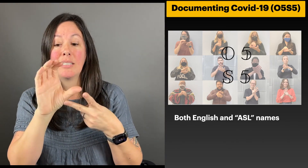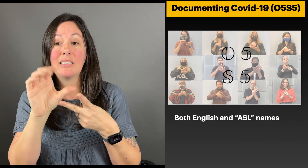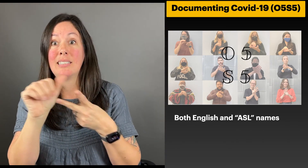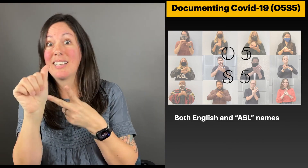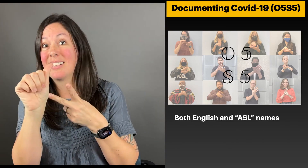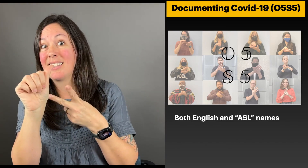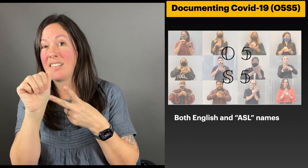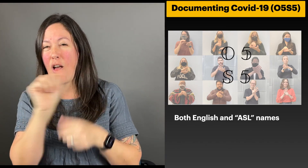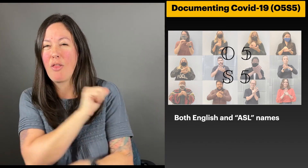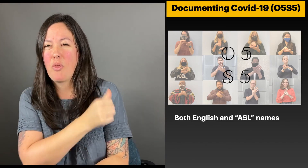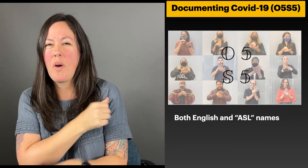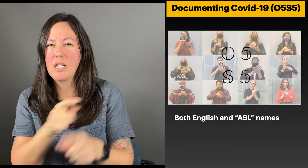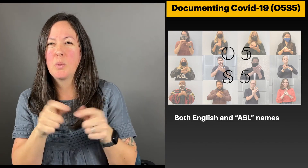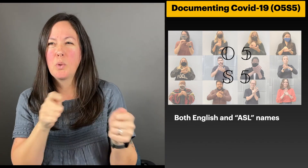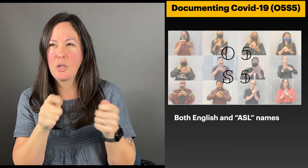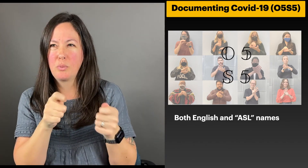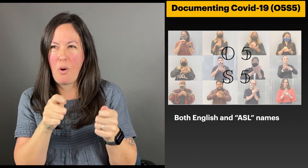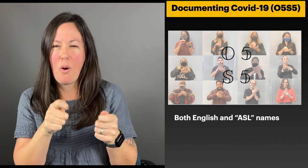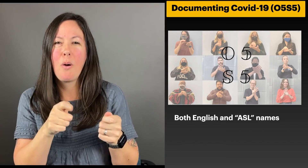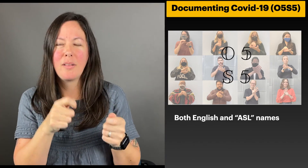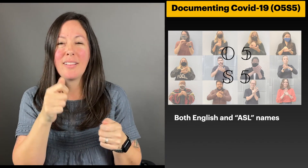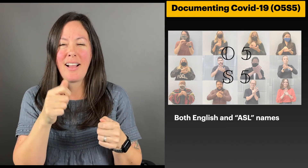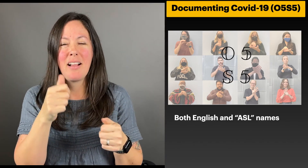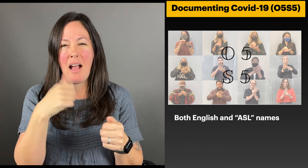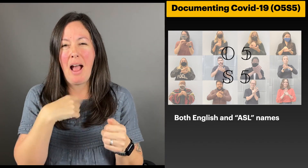there so returning to the fair and Care